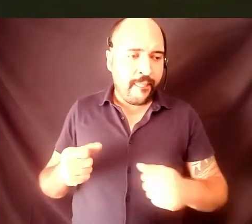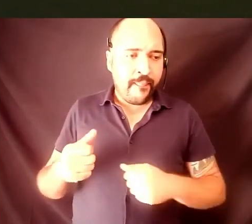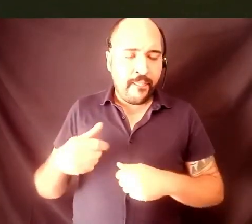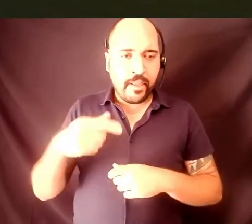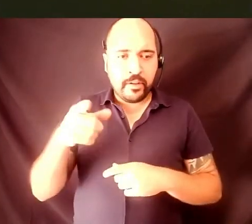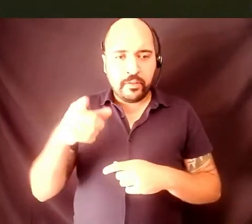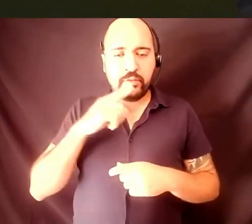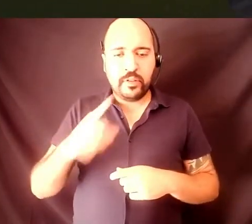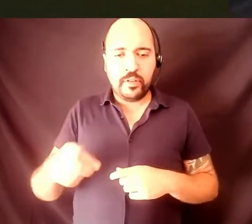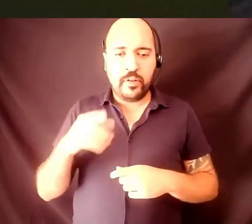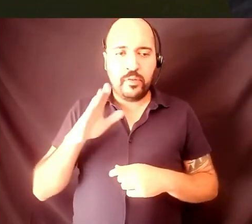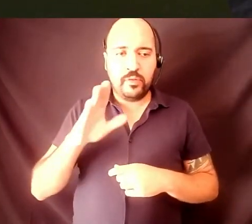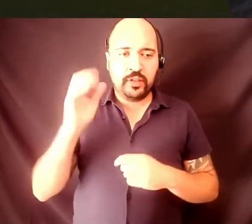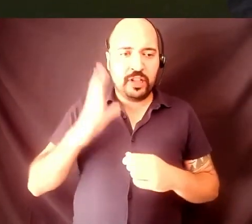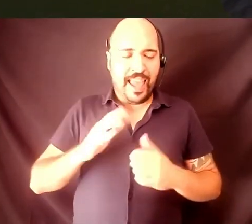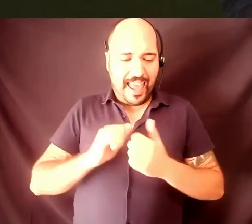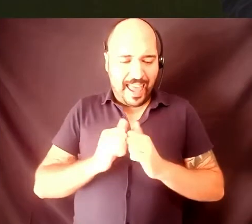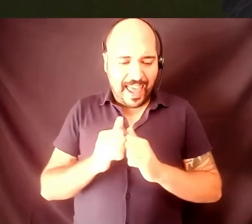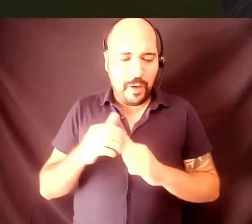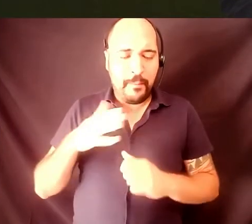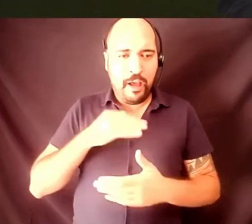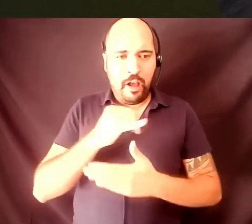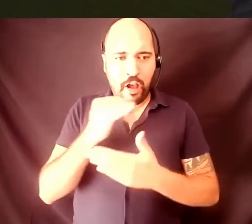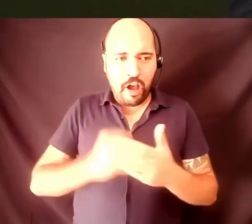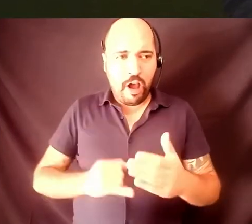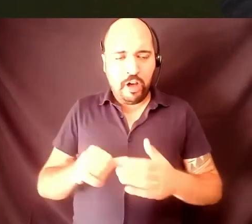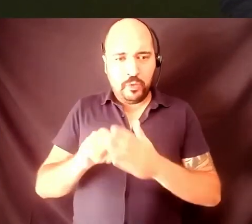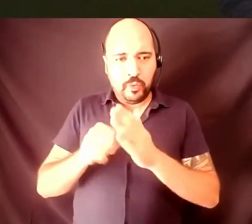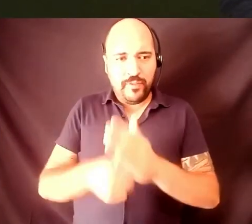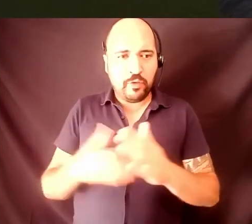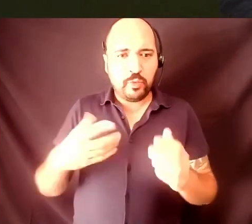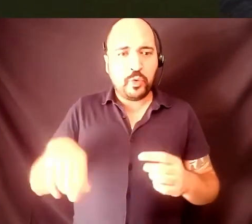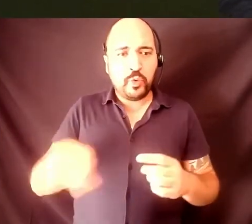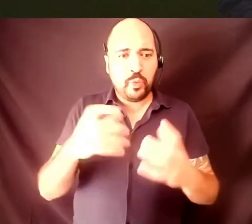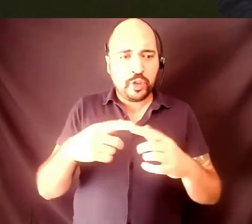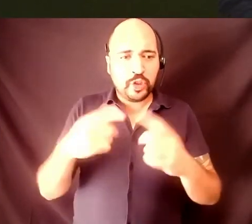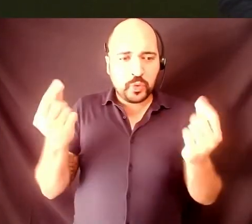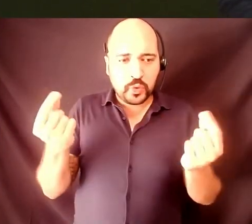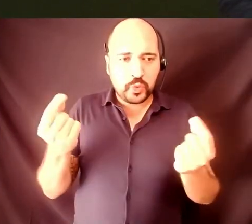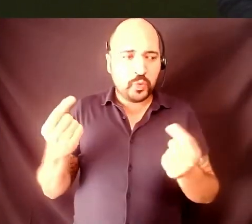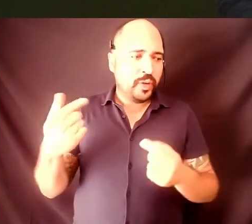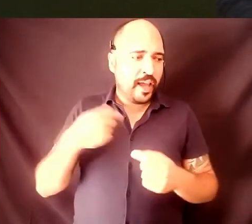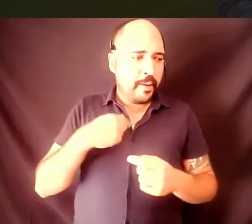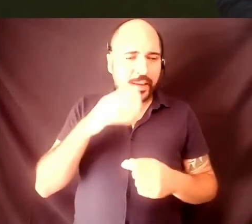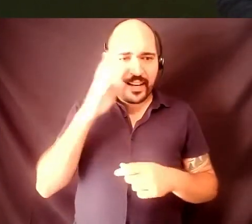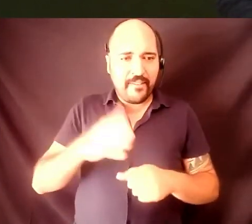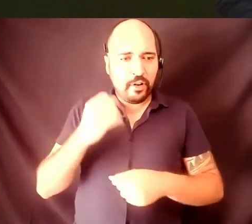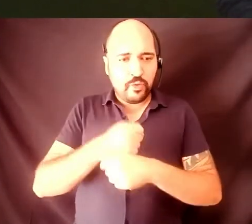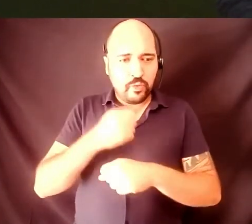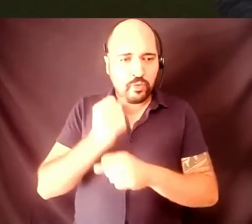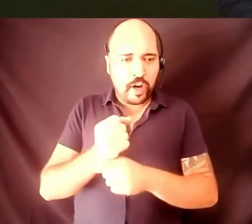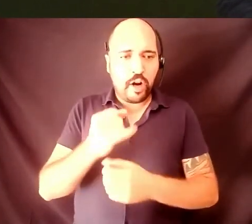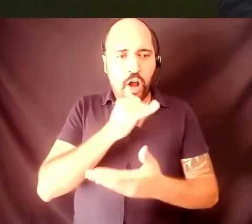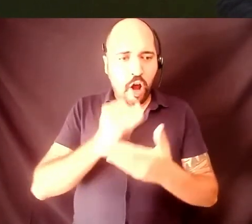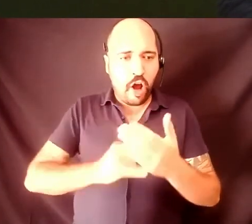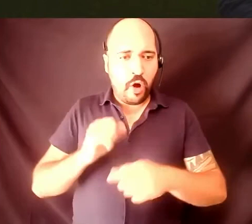How does my art reinforce what you guys want to do? I'm not necessarily ever creating artwork that reinforces something that's already like the theme.